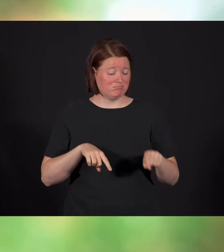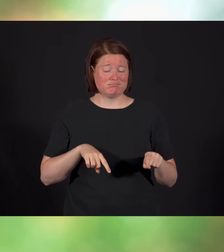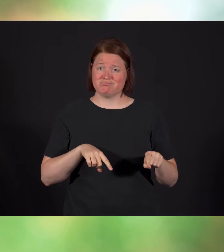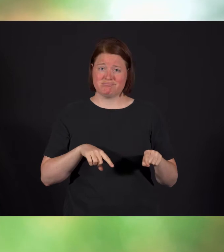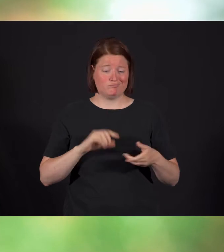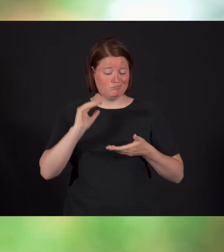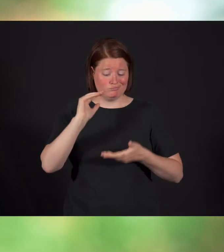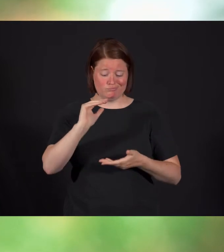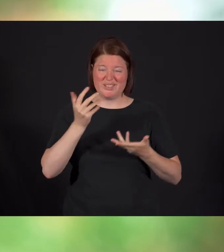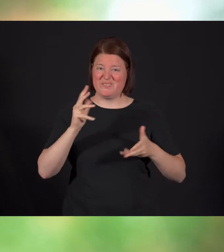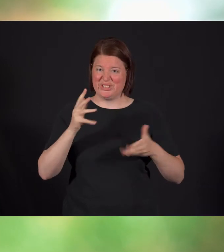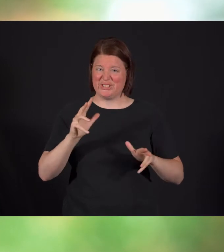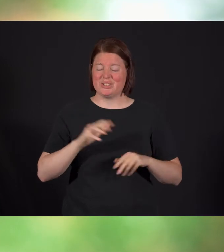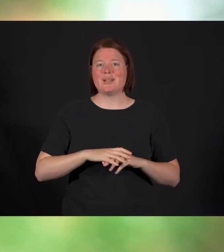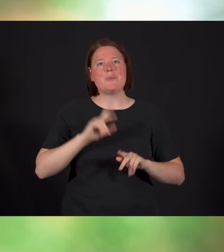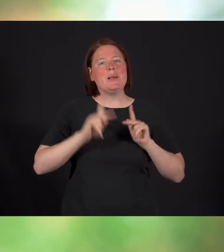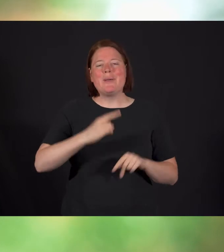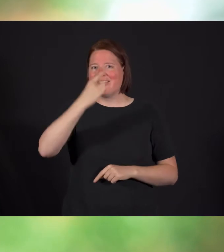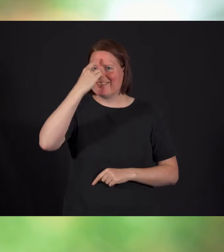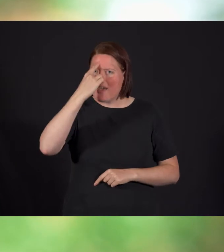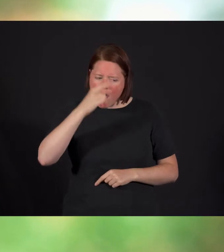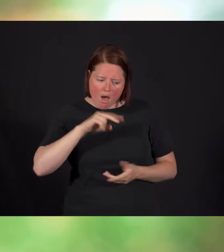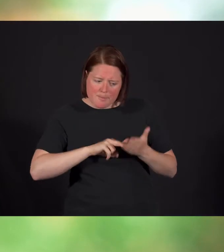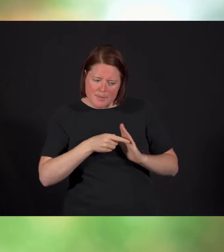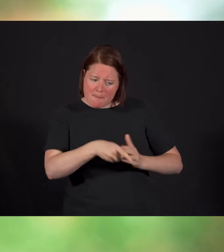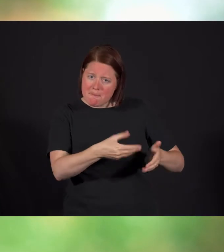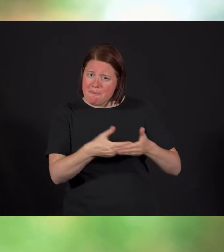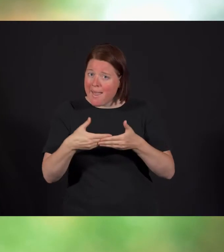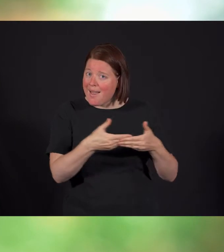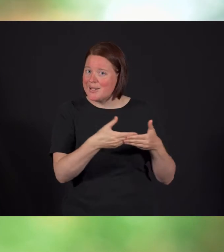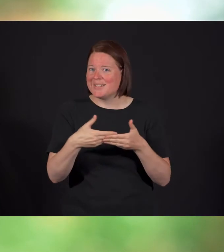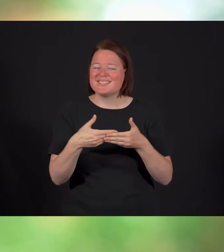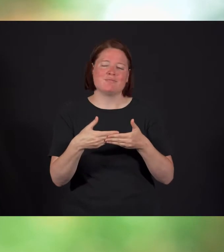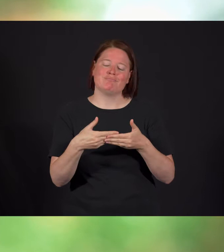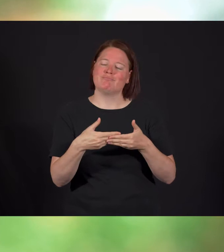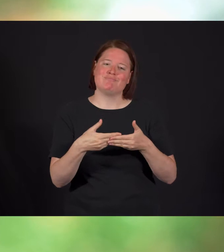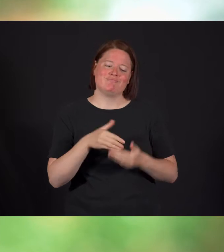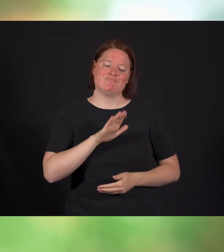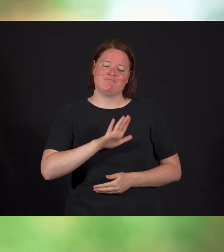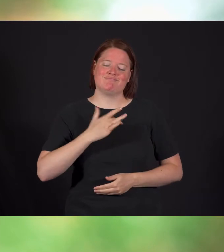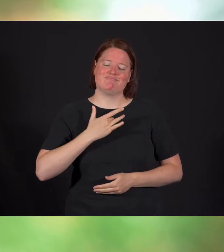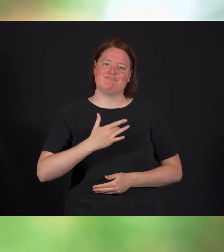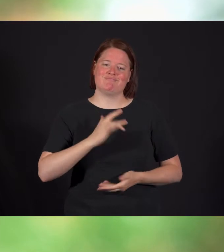and a lot of people think he looks like a baby. But he's just a smaller owl, smaller species of owl. Now a few things I like to talk about